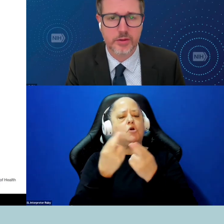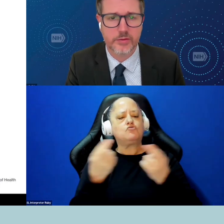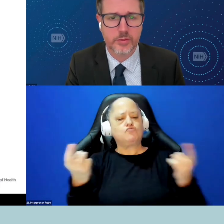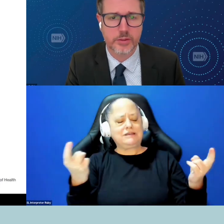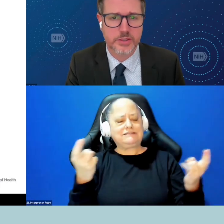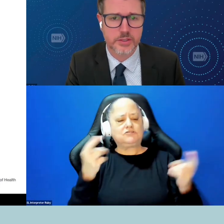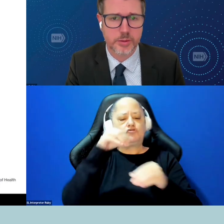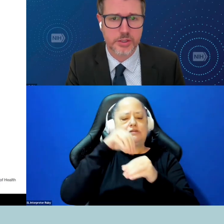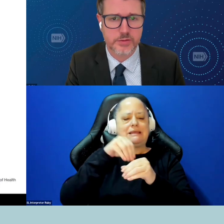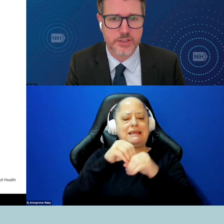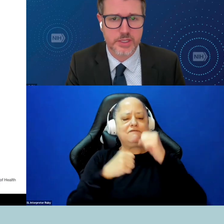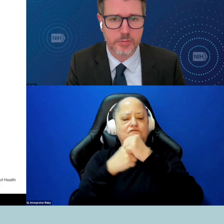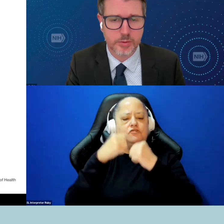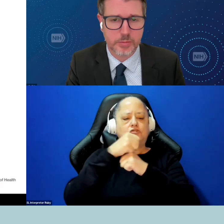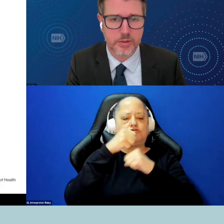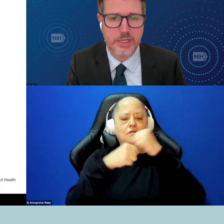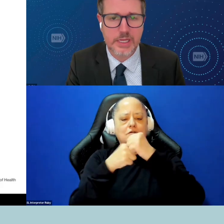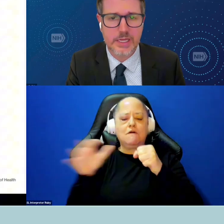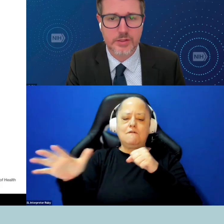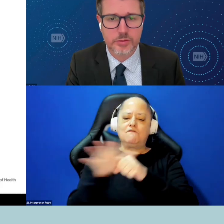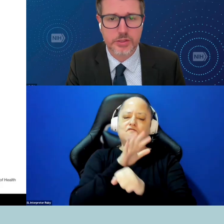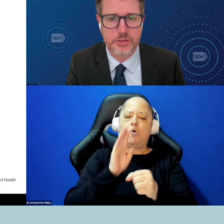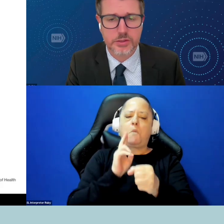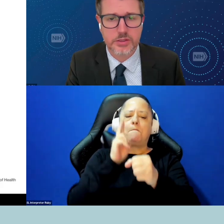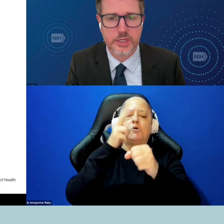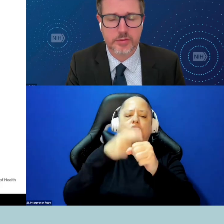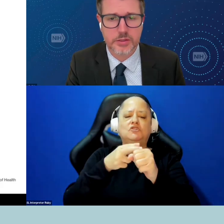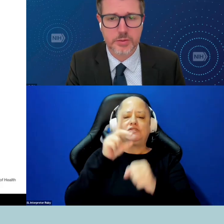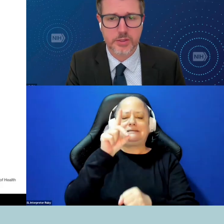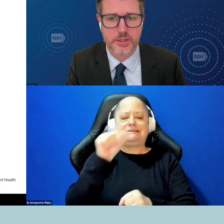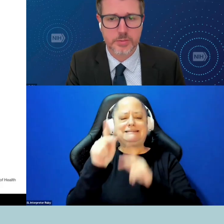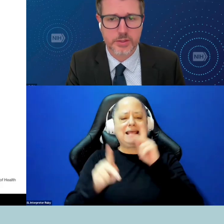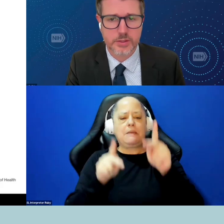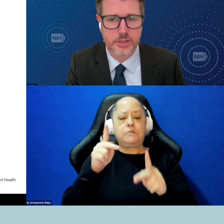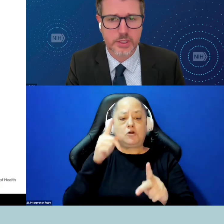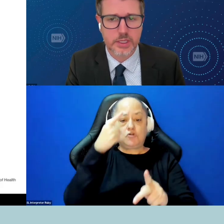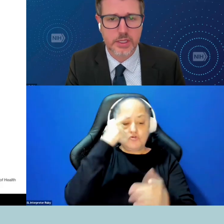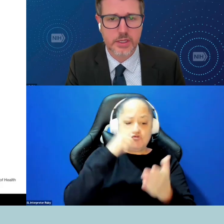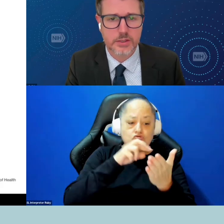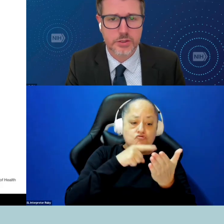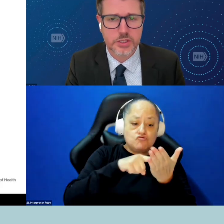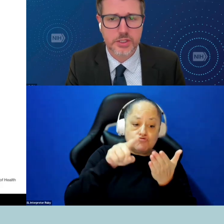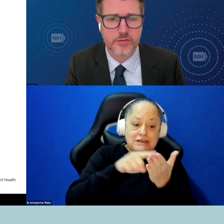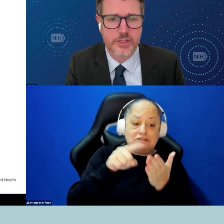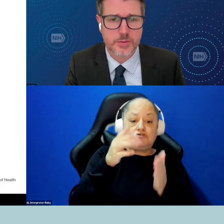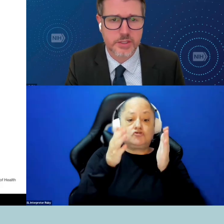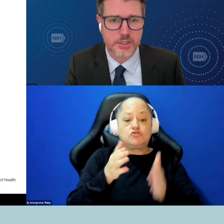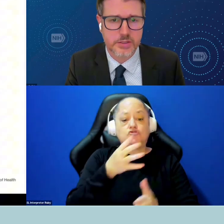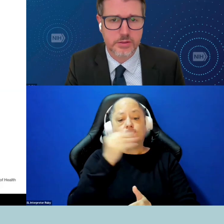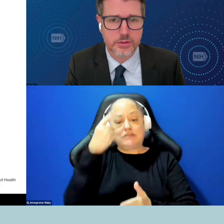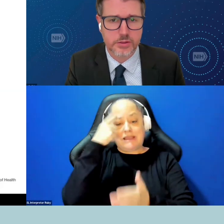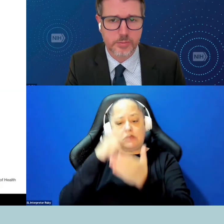enable the full participation of disabled people as researchers and research participants. Strategic investments in institutional